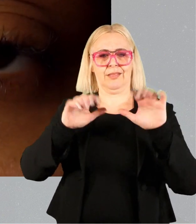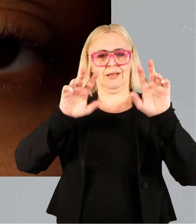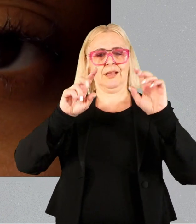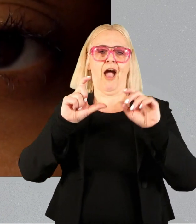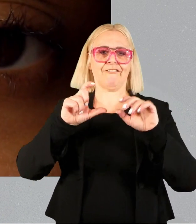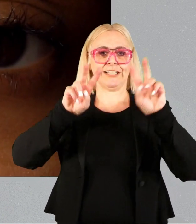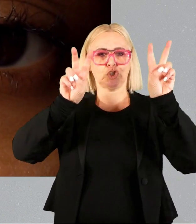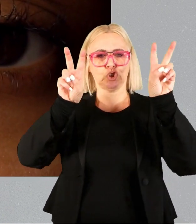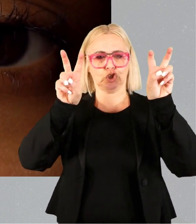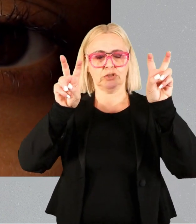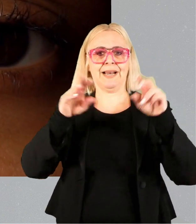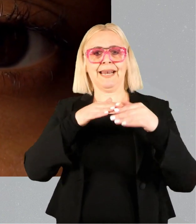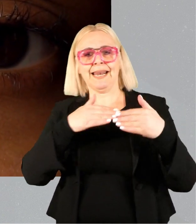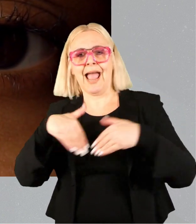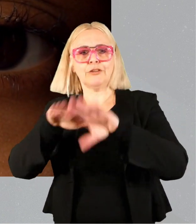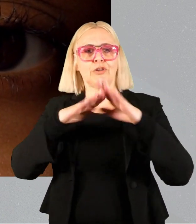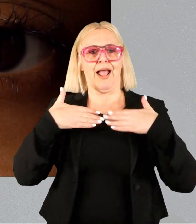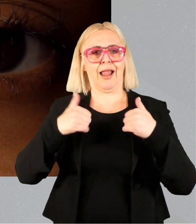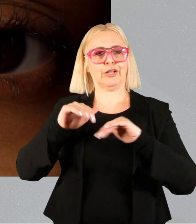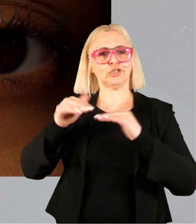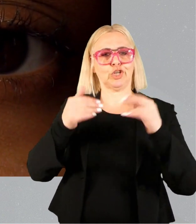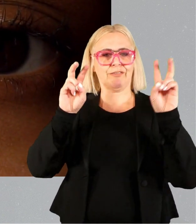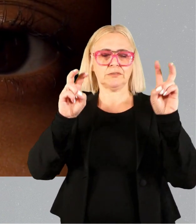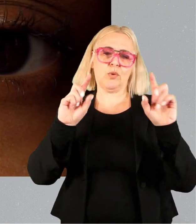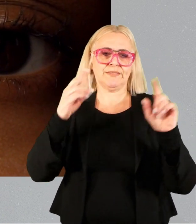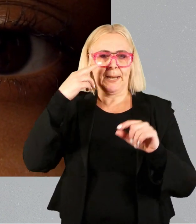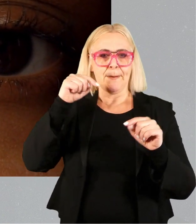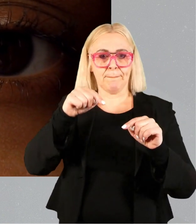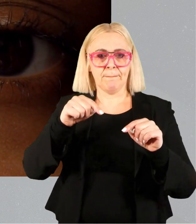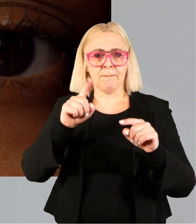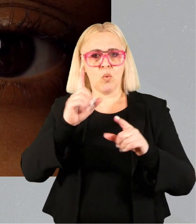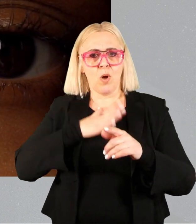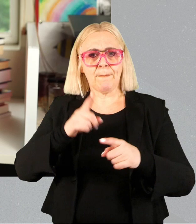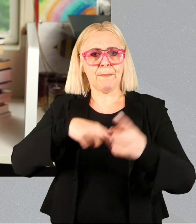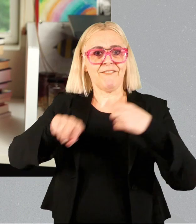I want people to feel that it is something owed to them by the government, because you